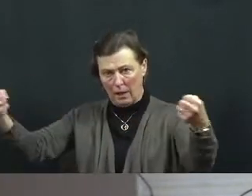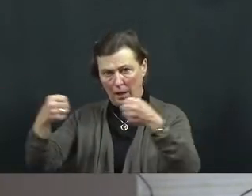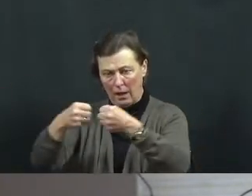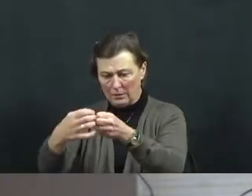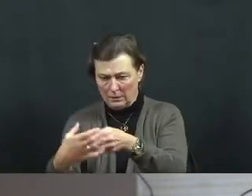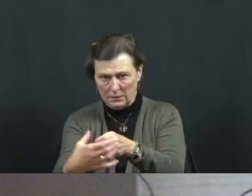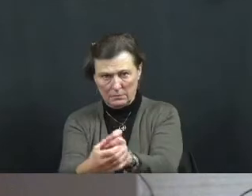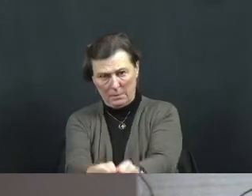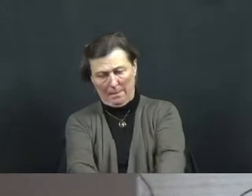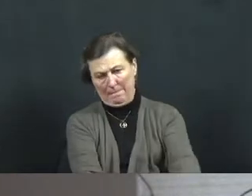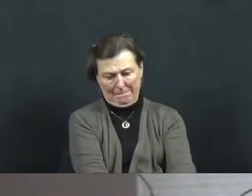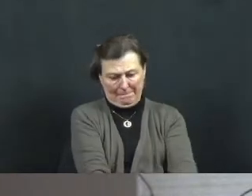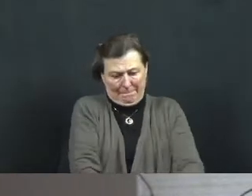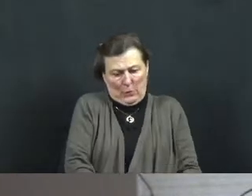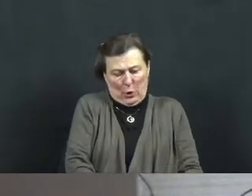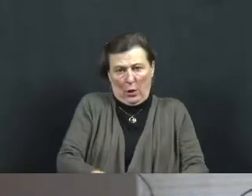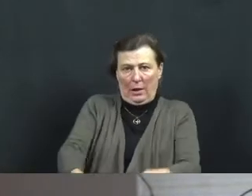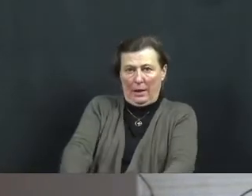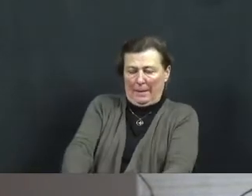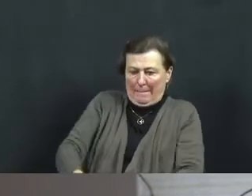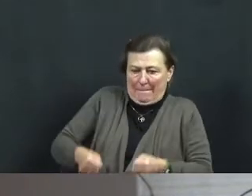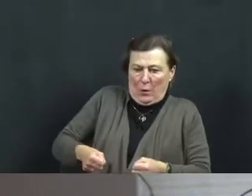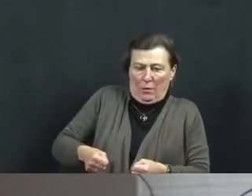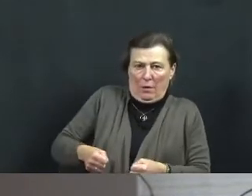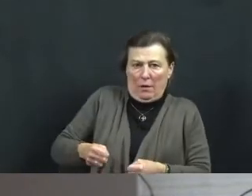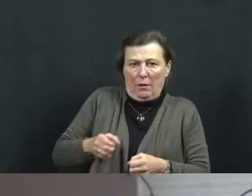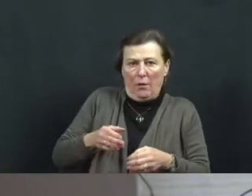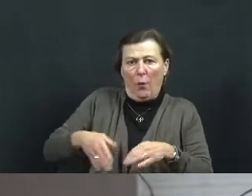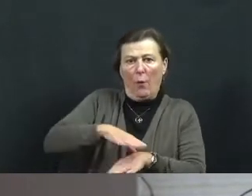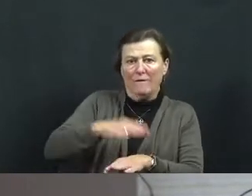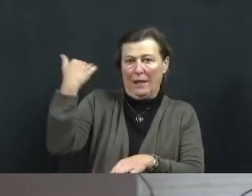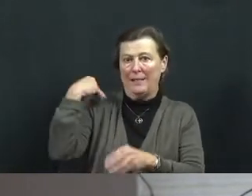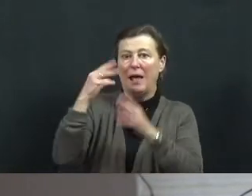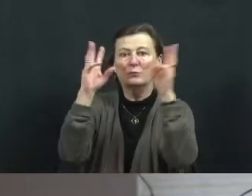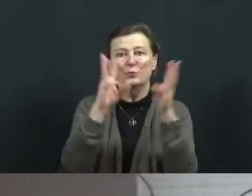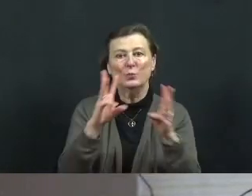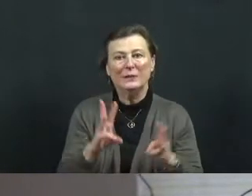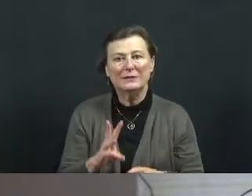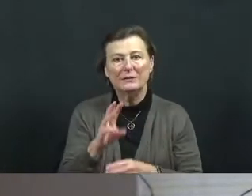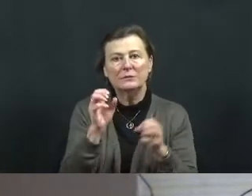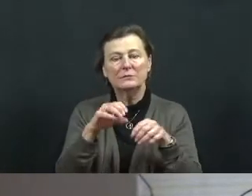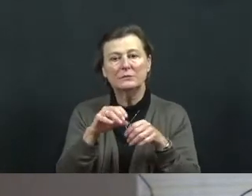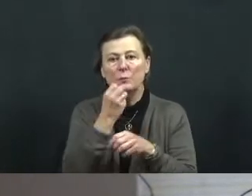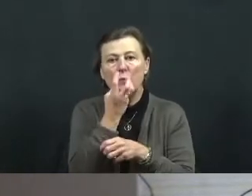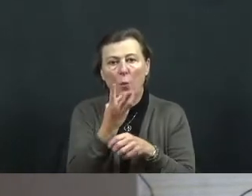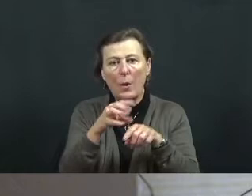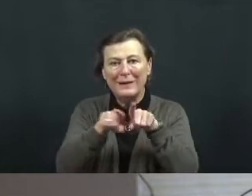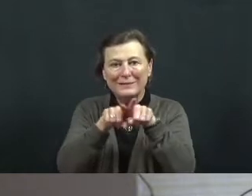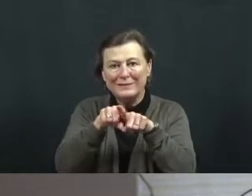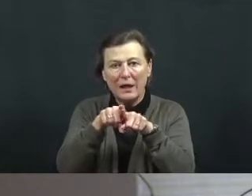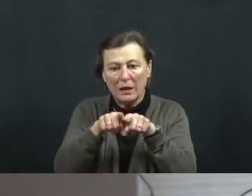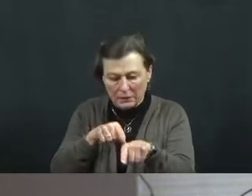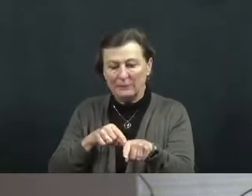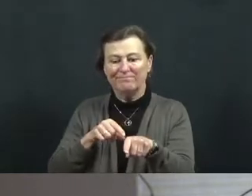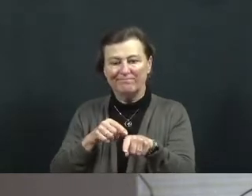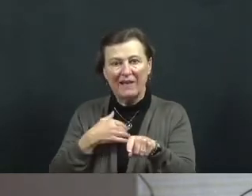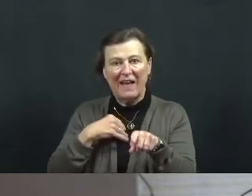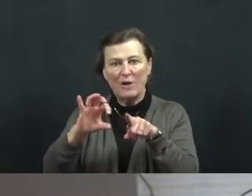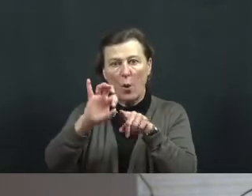He pulled them on over last winter's wool socks and soon discovered a hole in one of them.